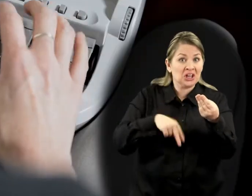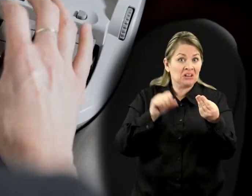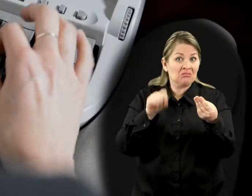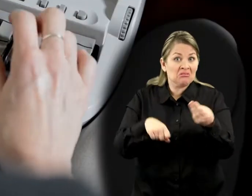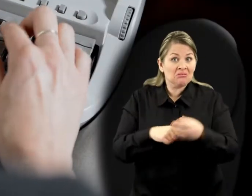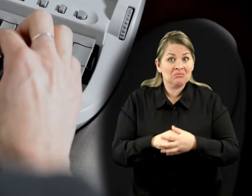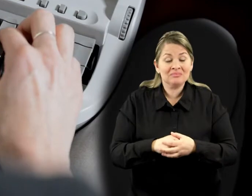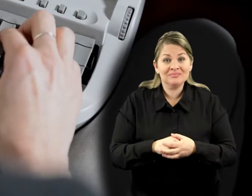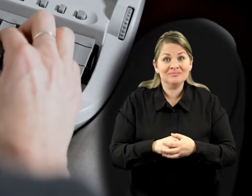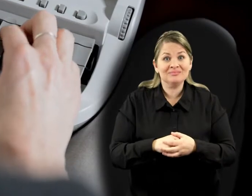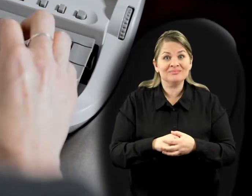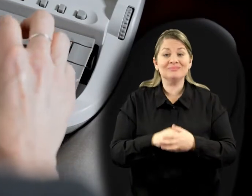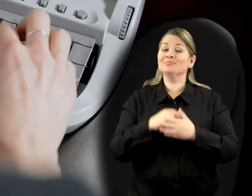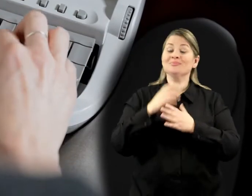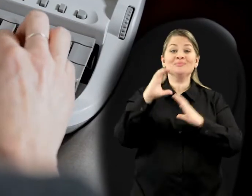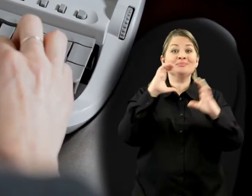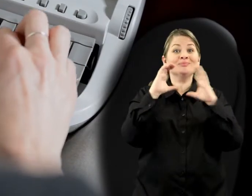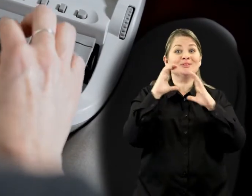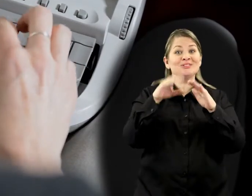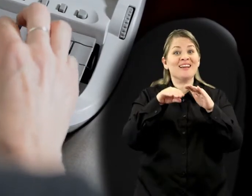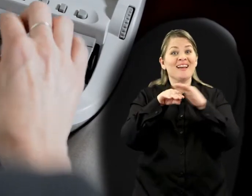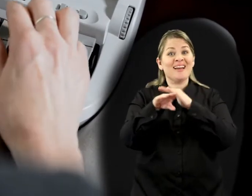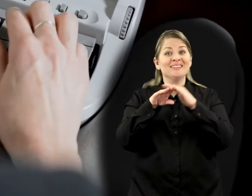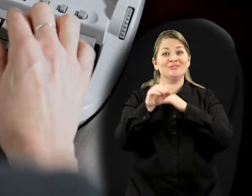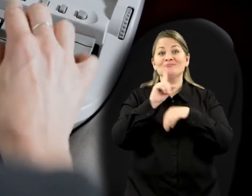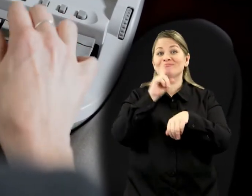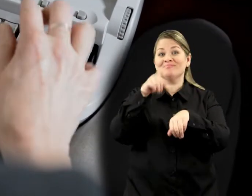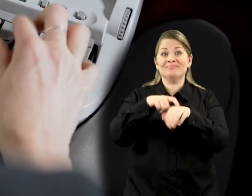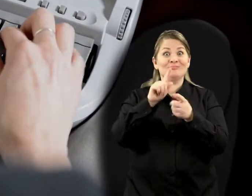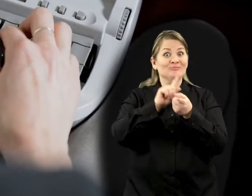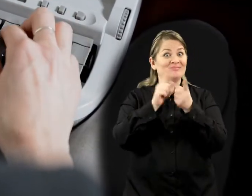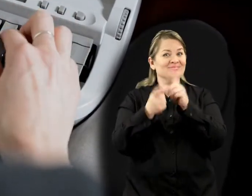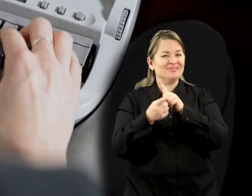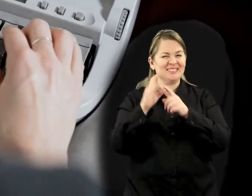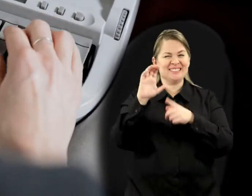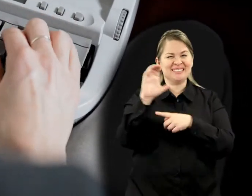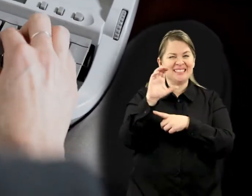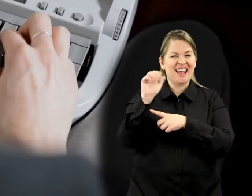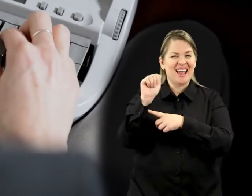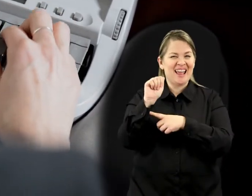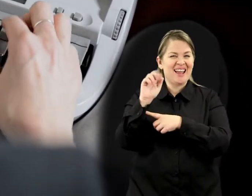and Communication Access Realtime Translation, or CART,